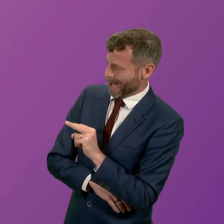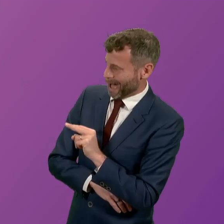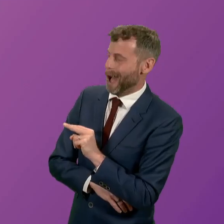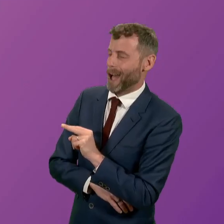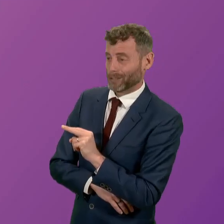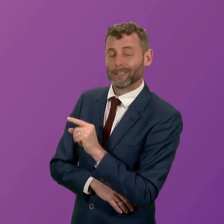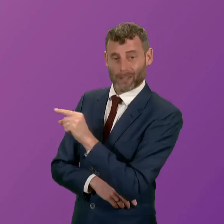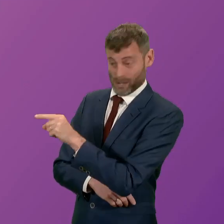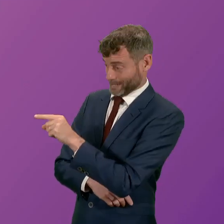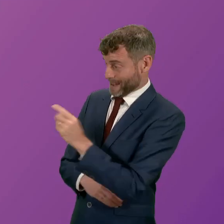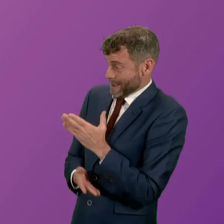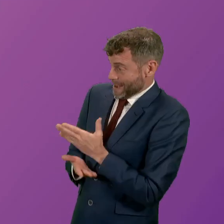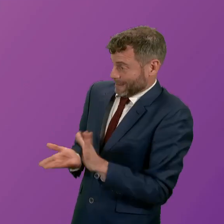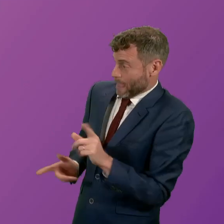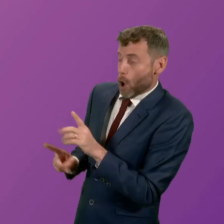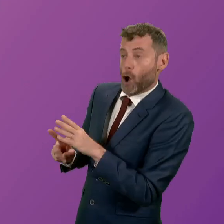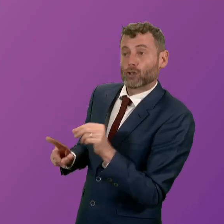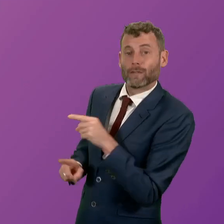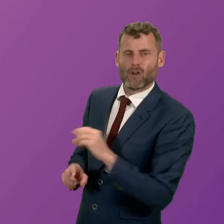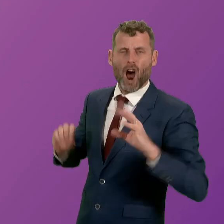Let us hear the First Minister.